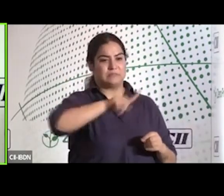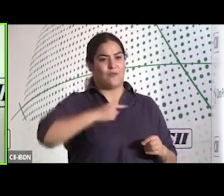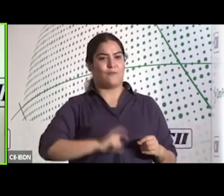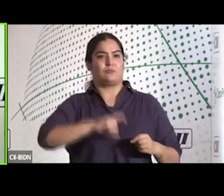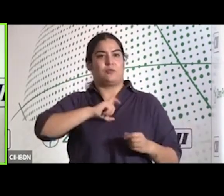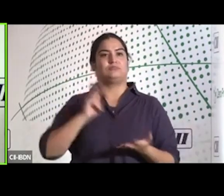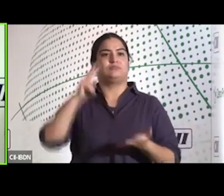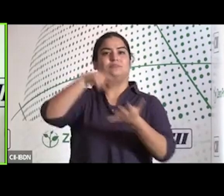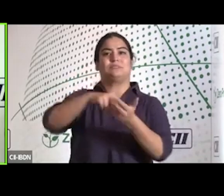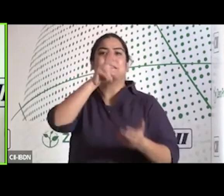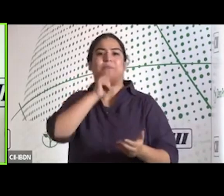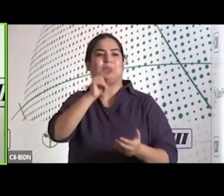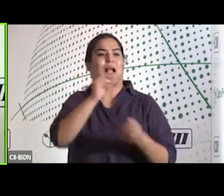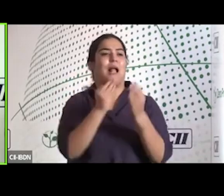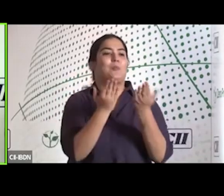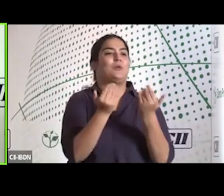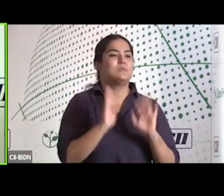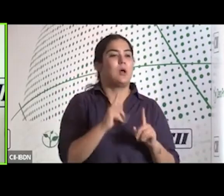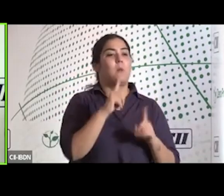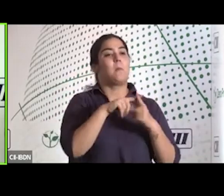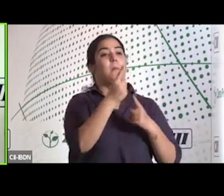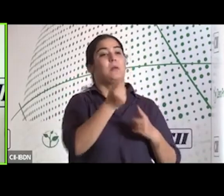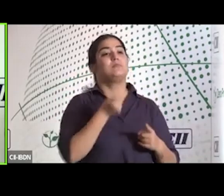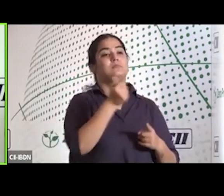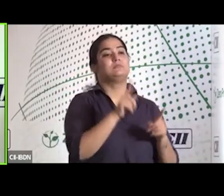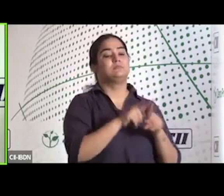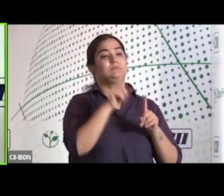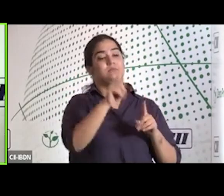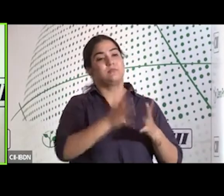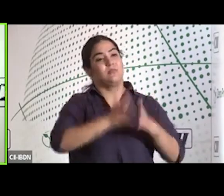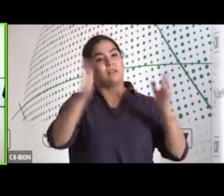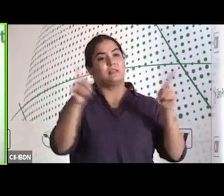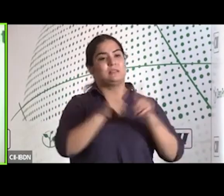that in the villages around there's a huge market in aid, right?